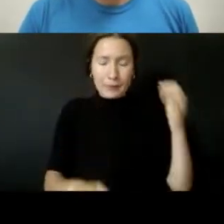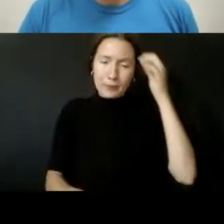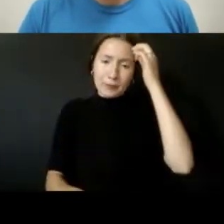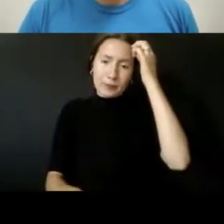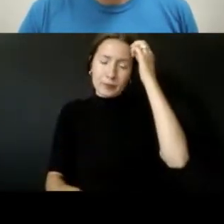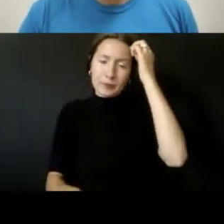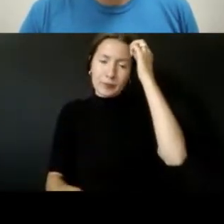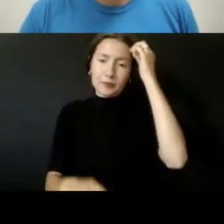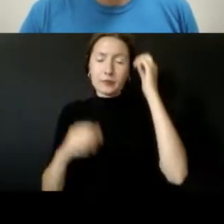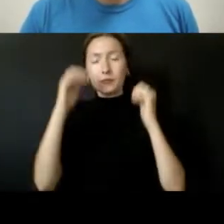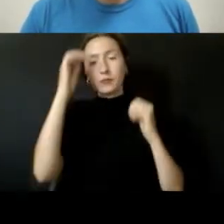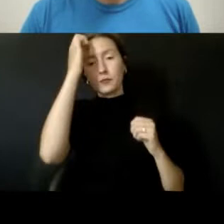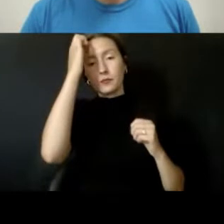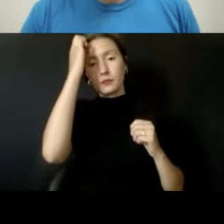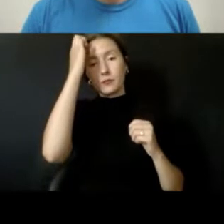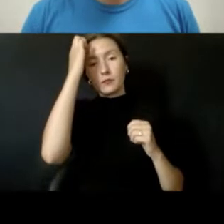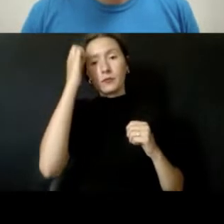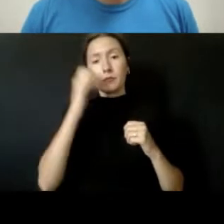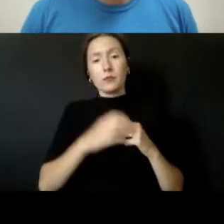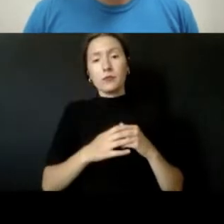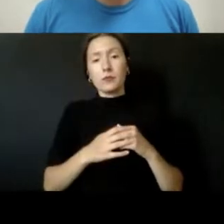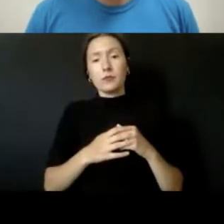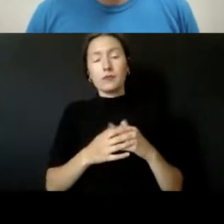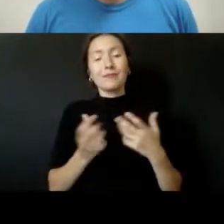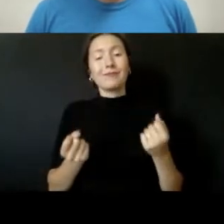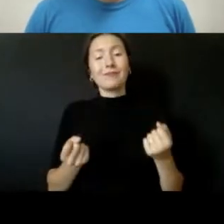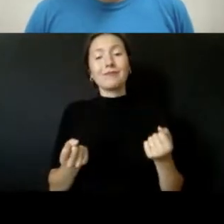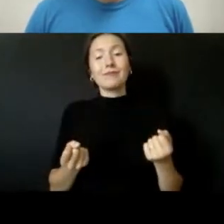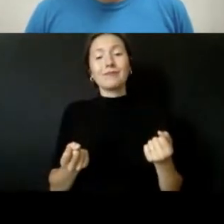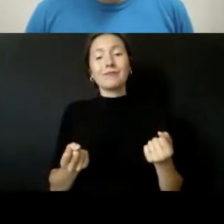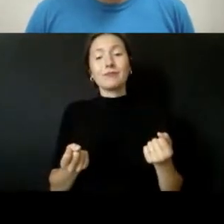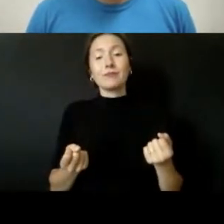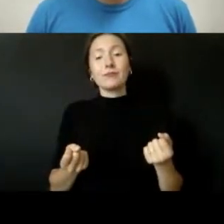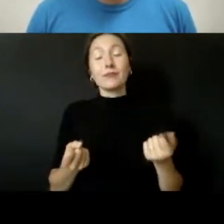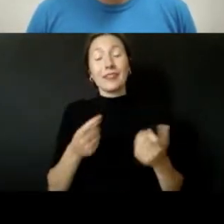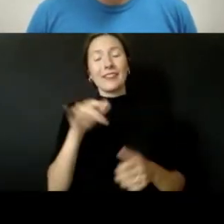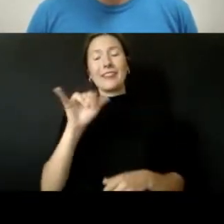just not we're not finishing our job if we're designing something that's inaccessible then we